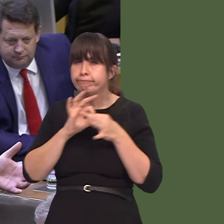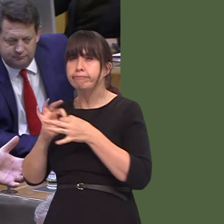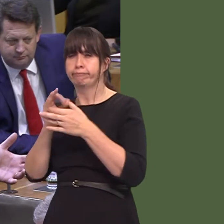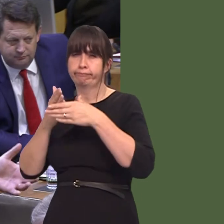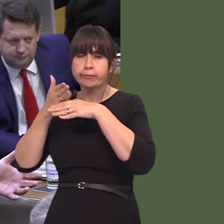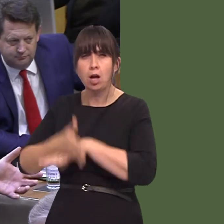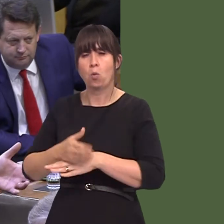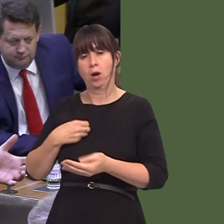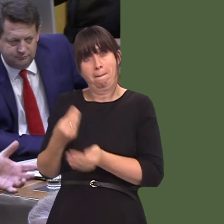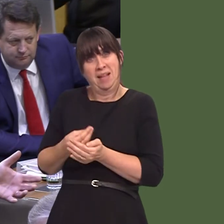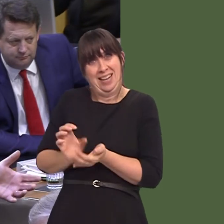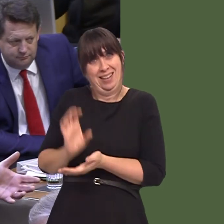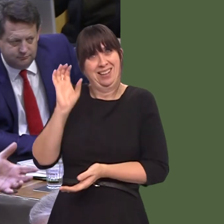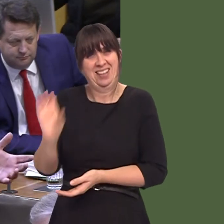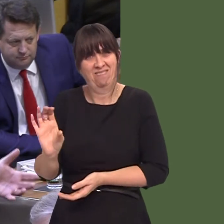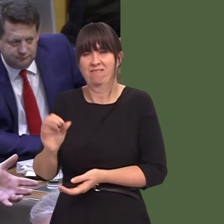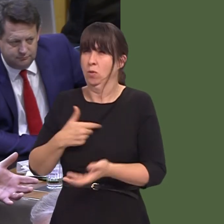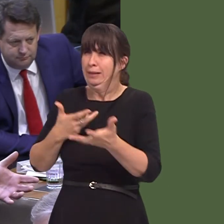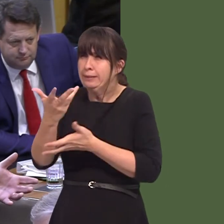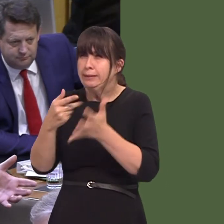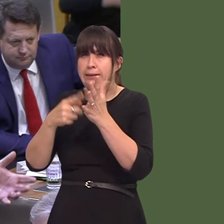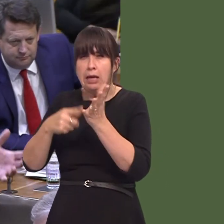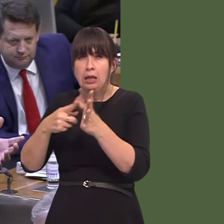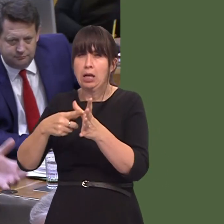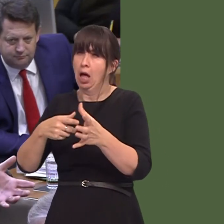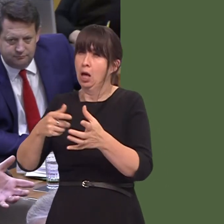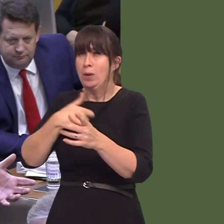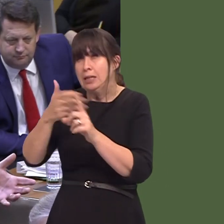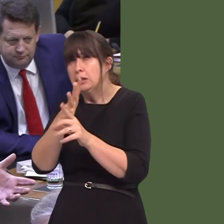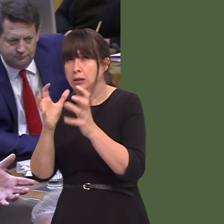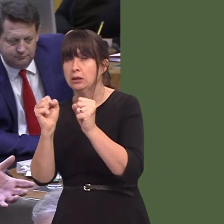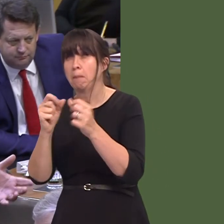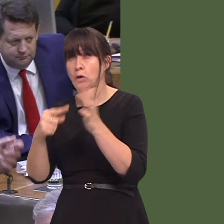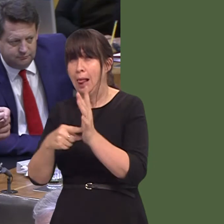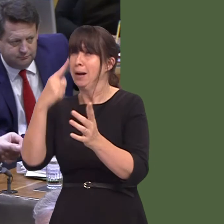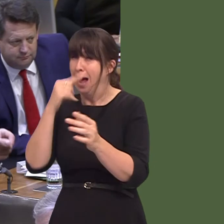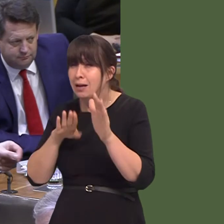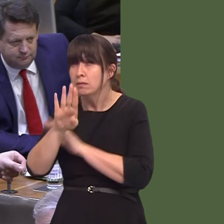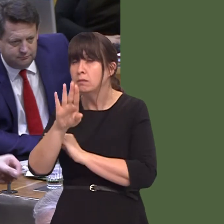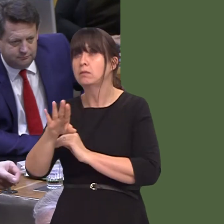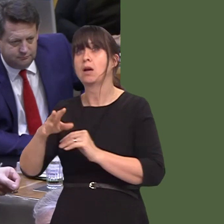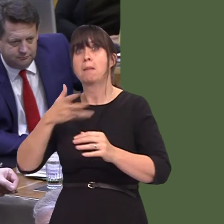Carwyn Jones: The reality is that we put money on the table, we worked hard with Tata, we convinced them about Port Talbotís future, and the workforce responded.